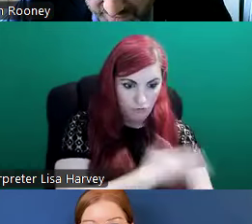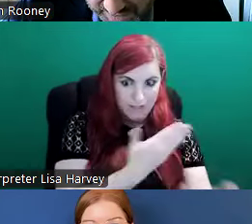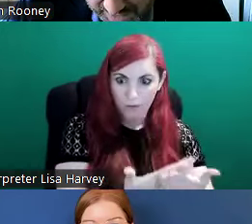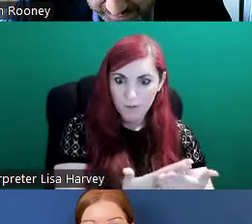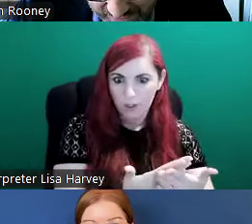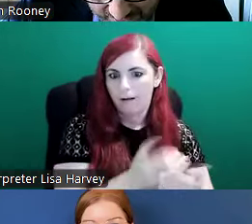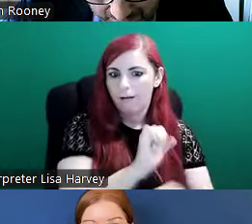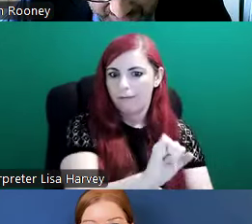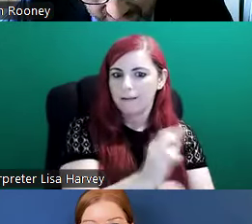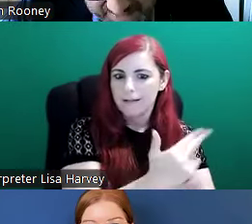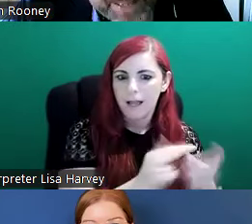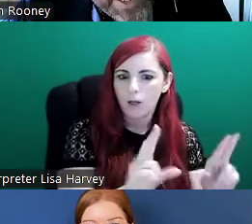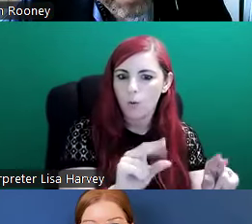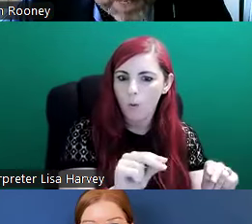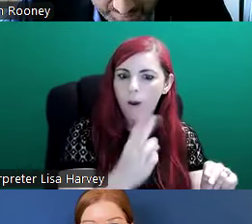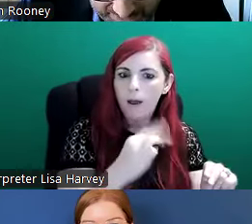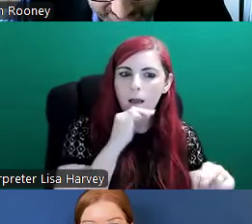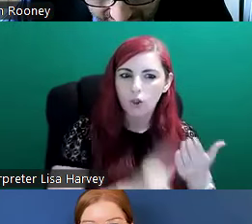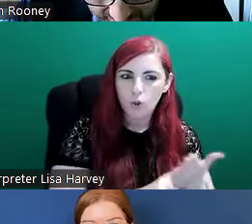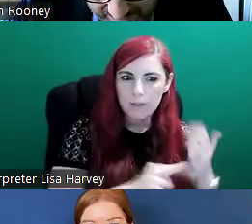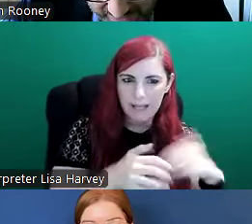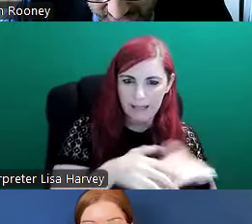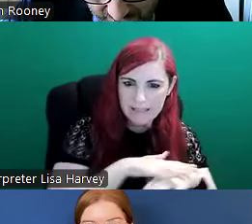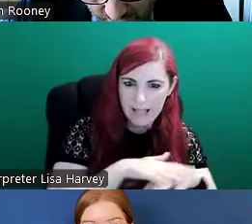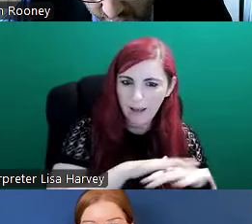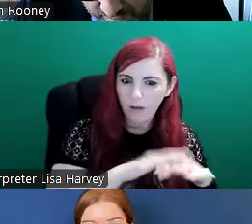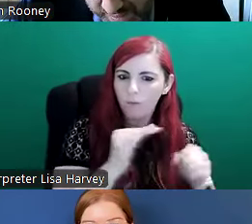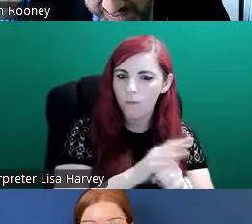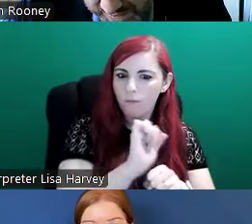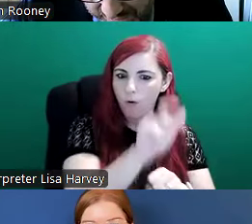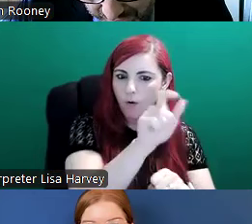cross itself meant that its detail had become indistinct, so Hone approximated the